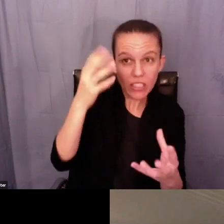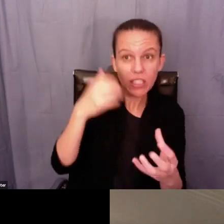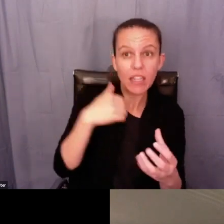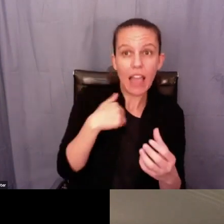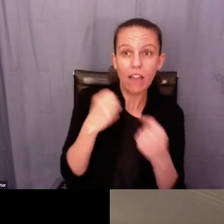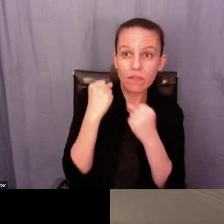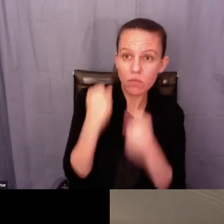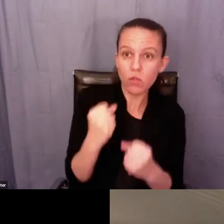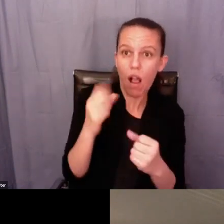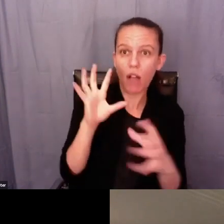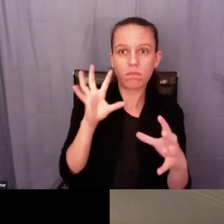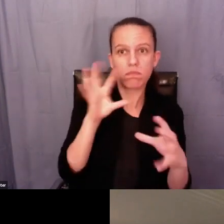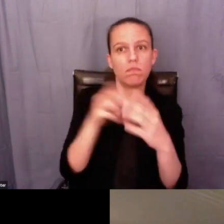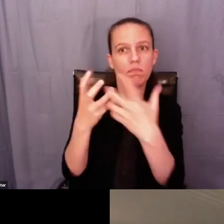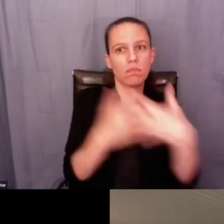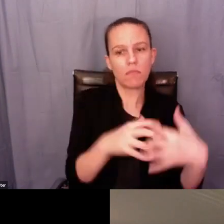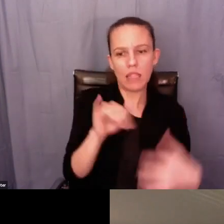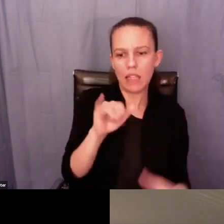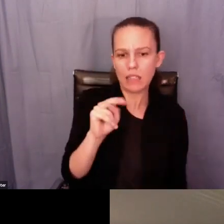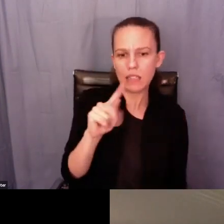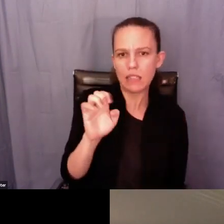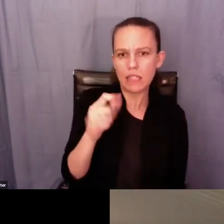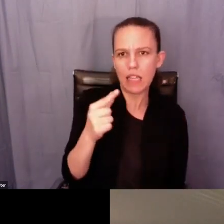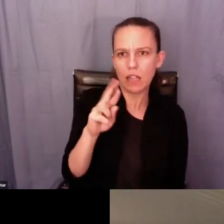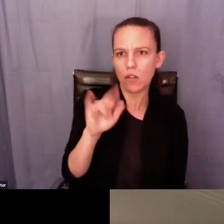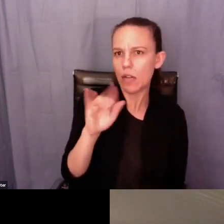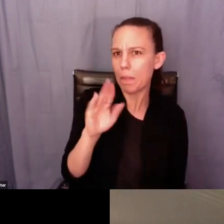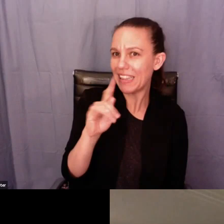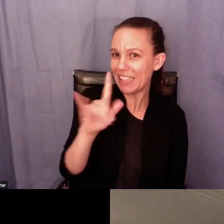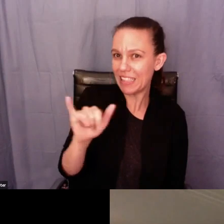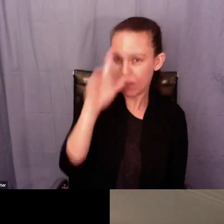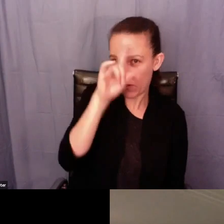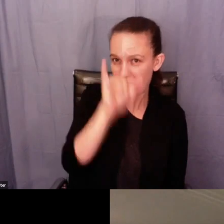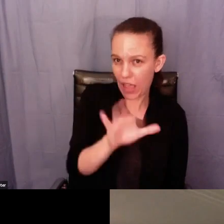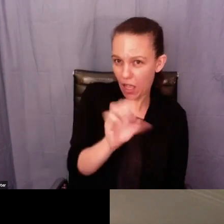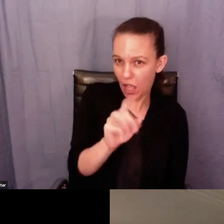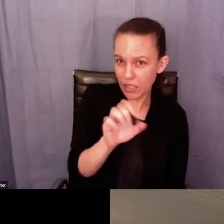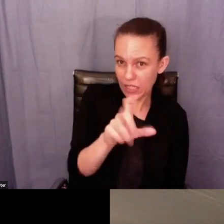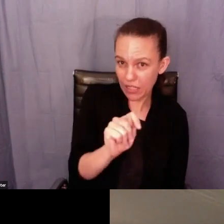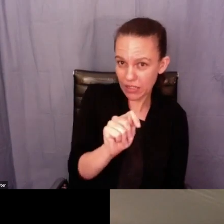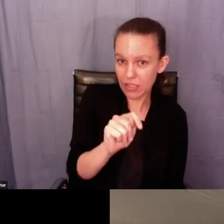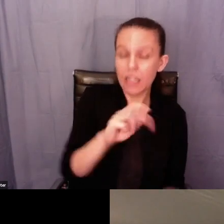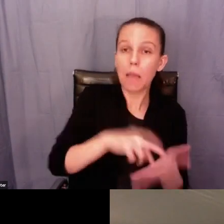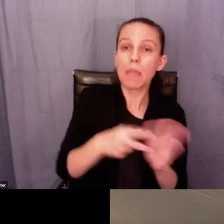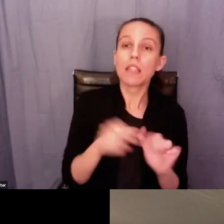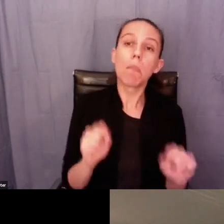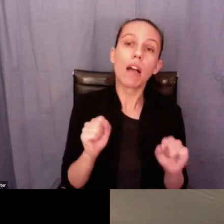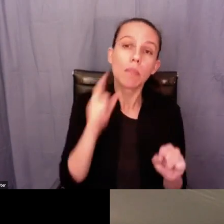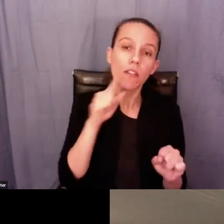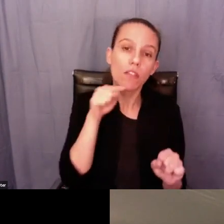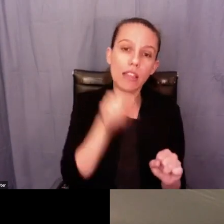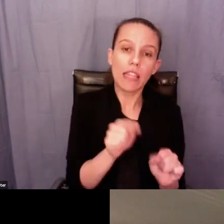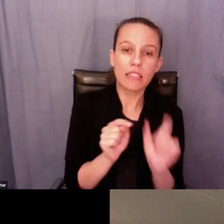into the context then the possibility for this item to go in the topicalized position is higher